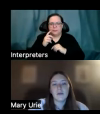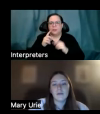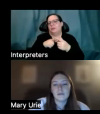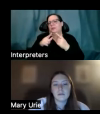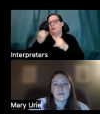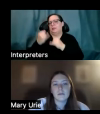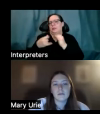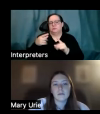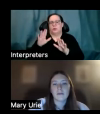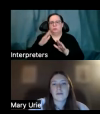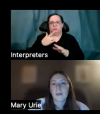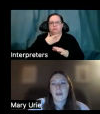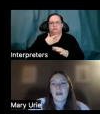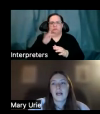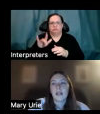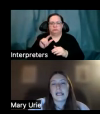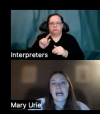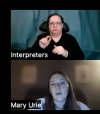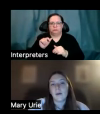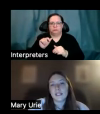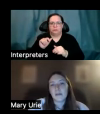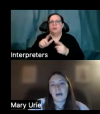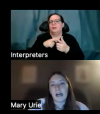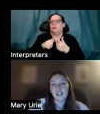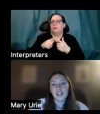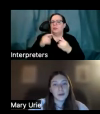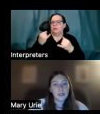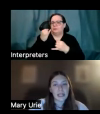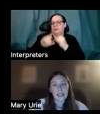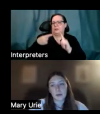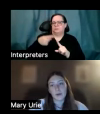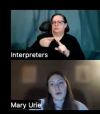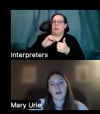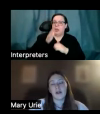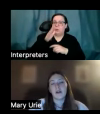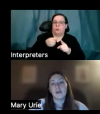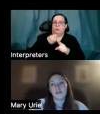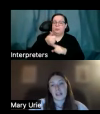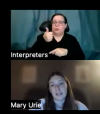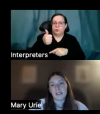oh. And then how will this impact you and or your family or